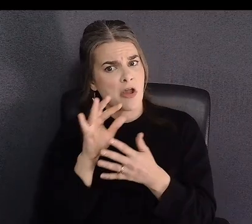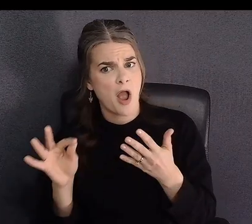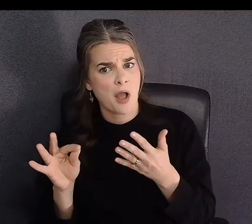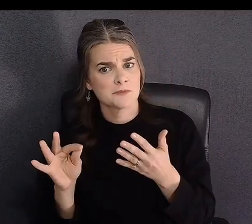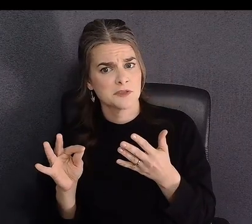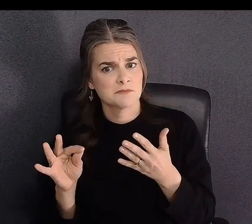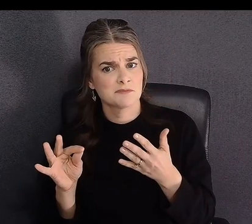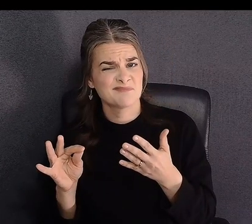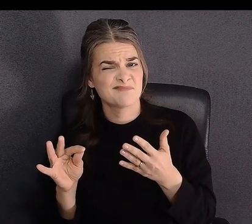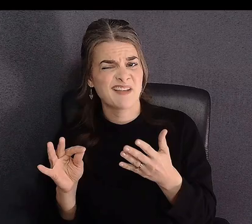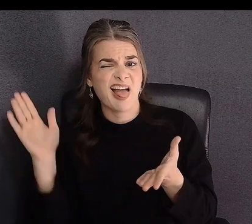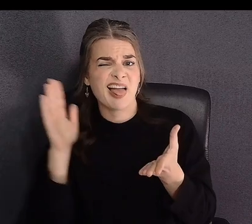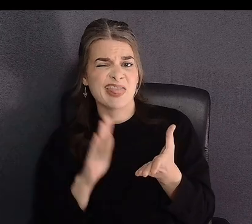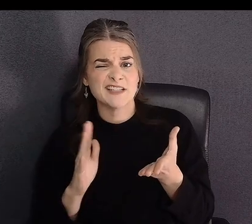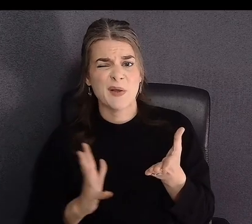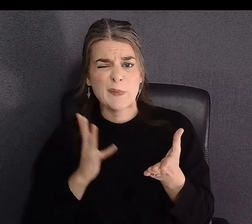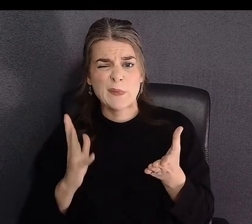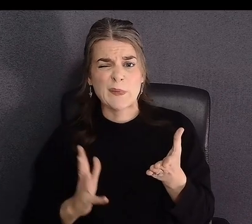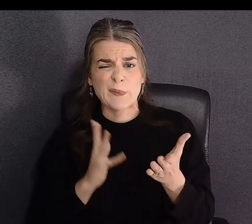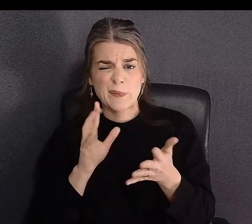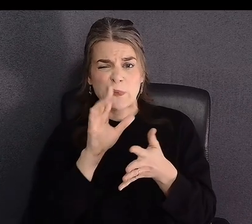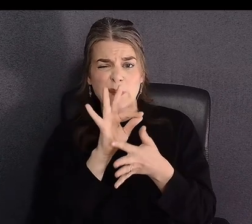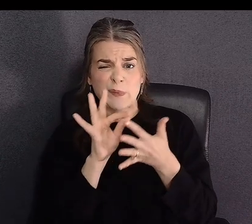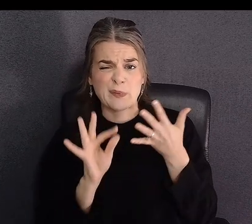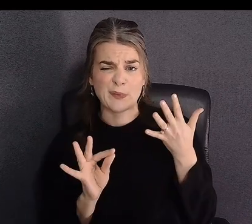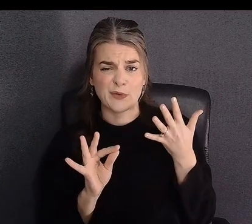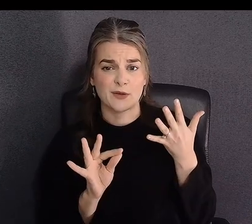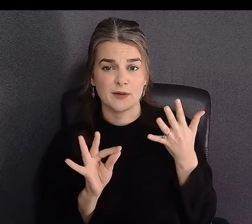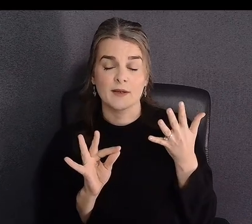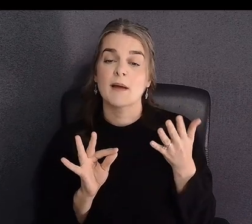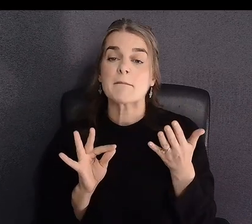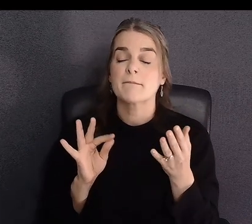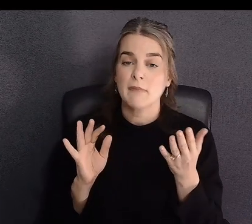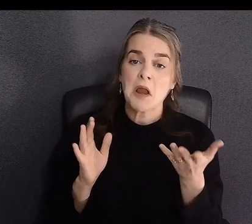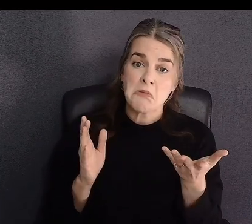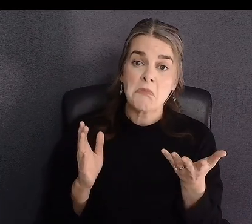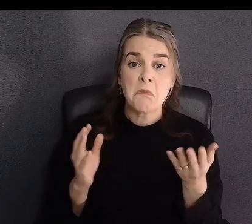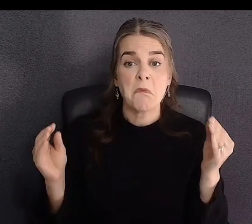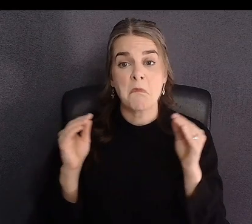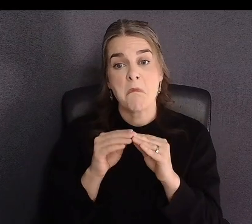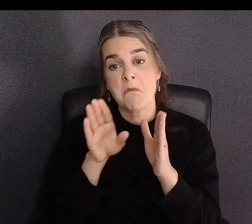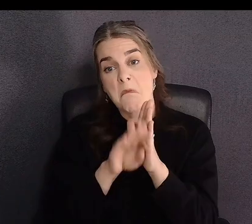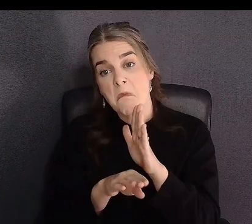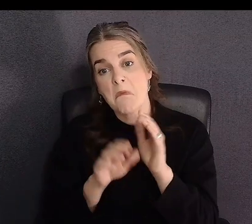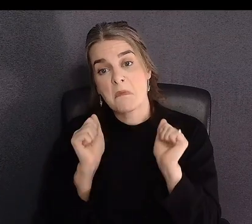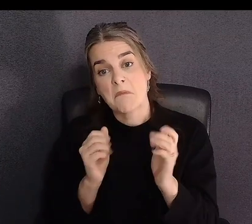Not as many bells and whistles as the adaptive wheel, but a little bit more portable, probably, if you